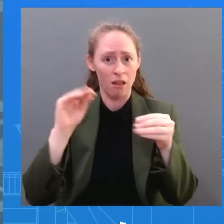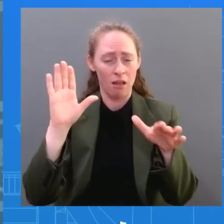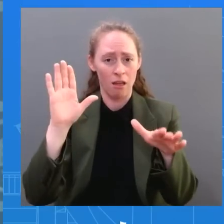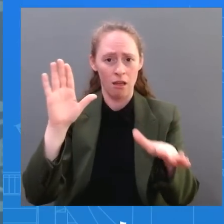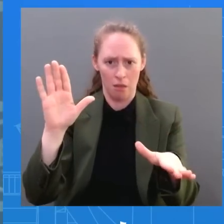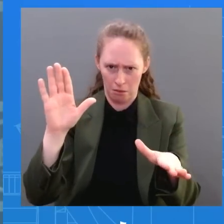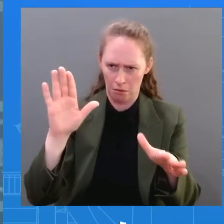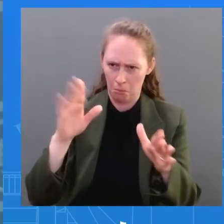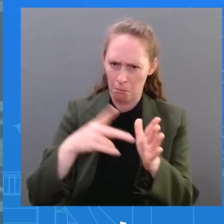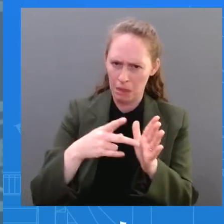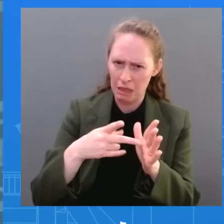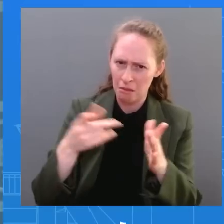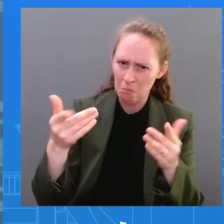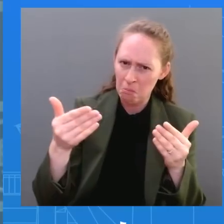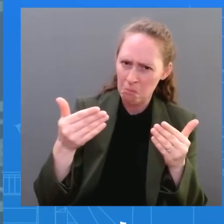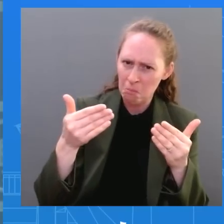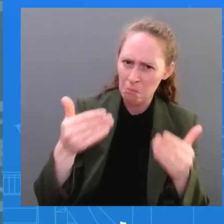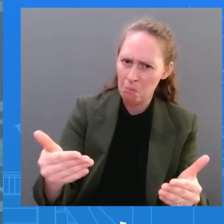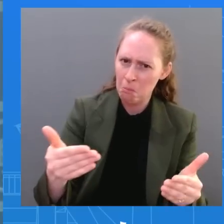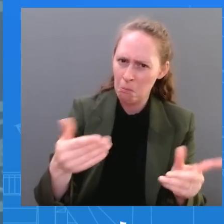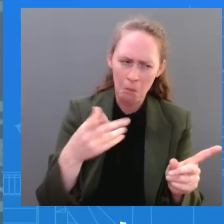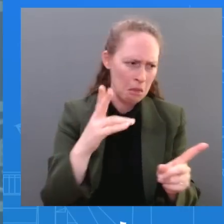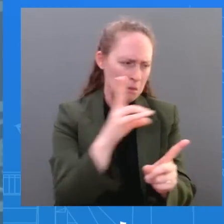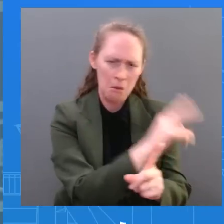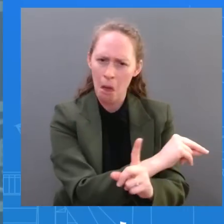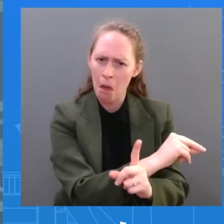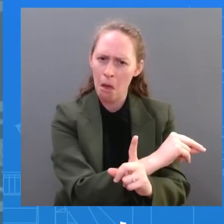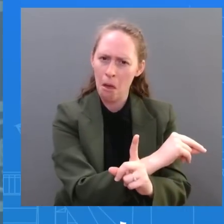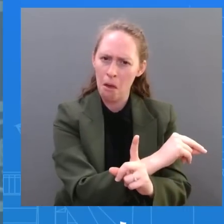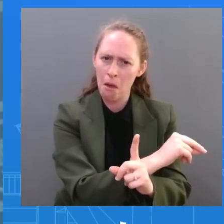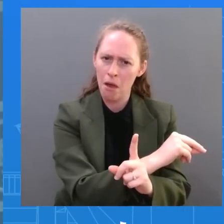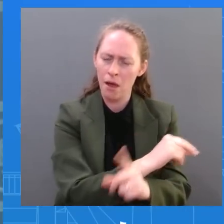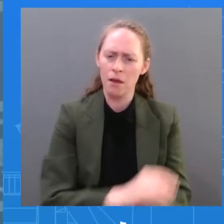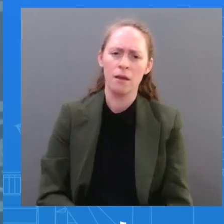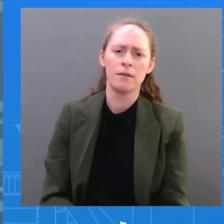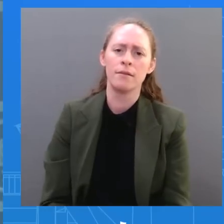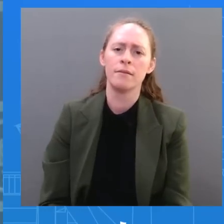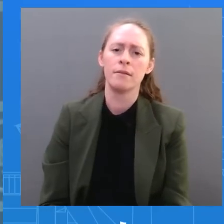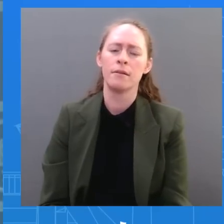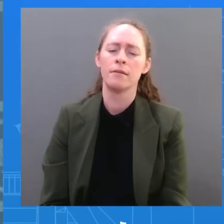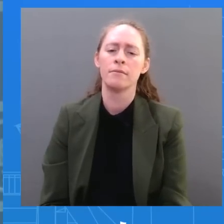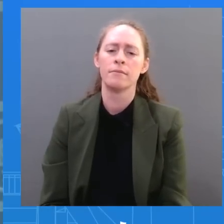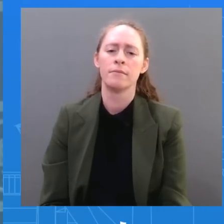to get to the bottom of what happened, for the American public to see for themselves